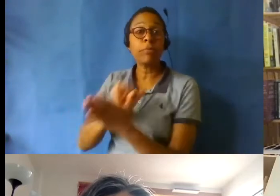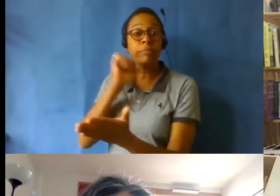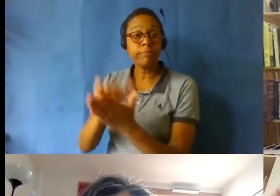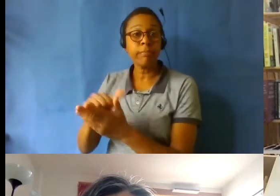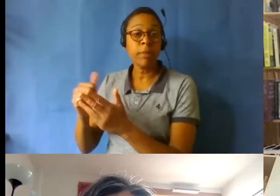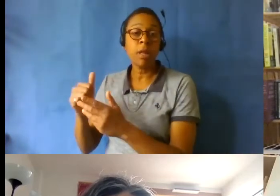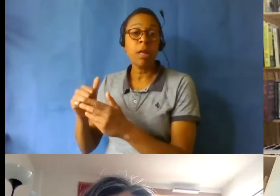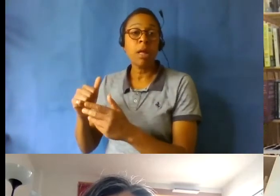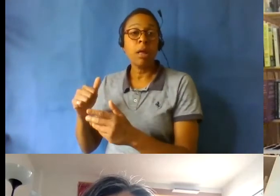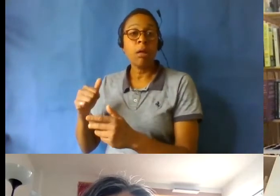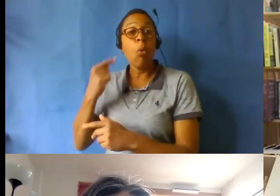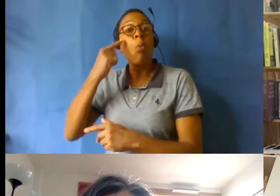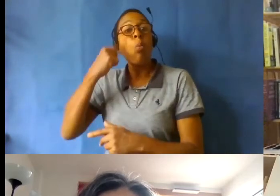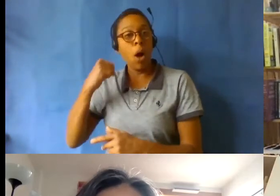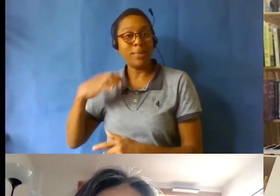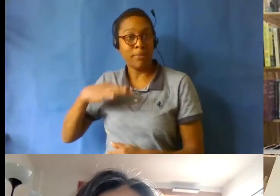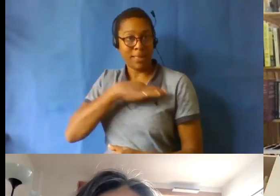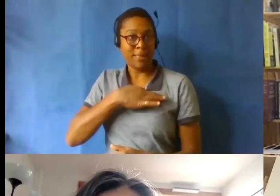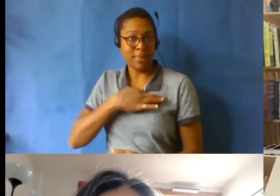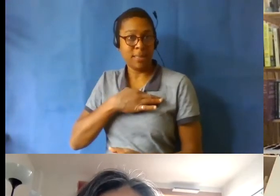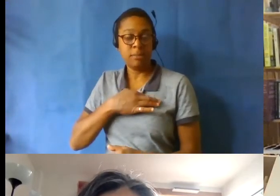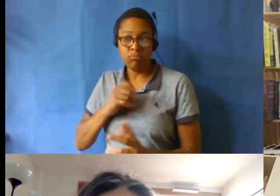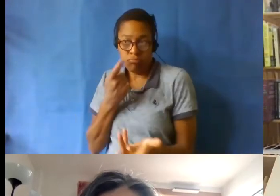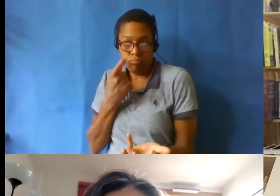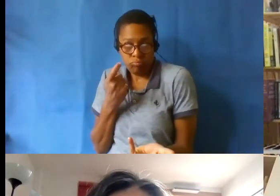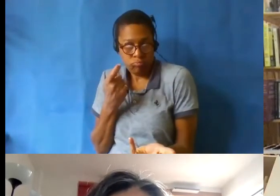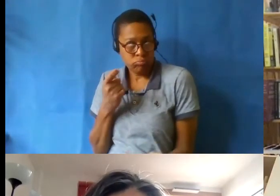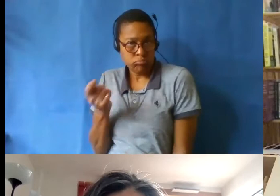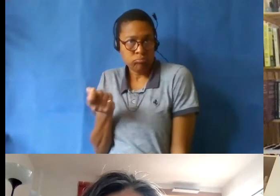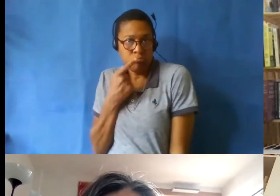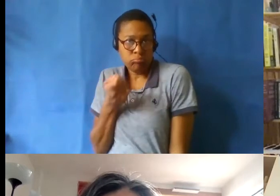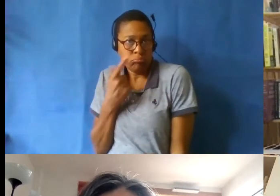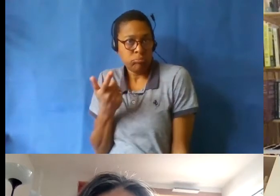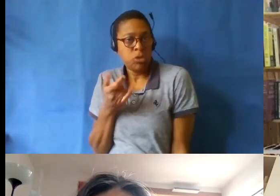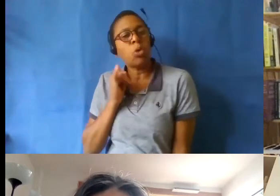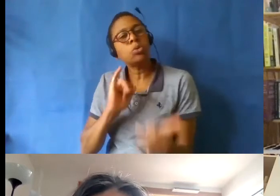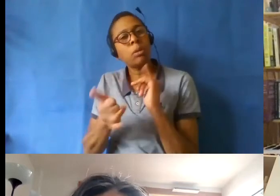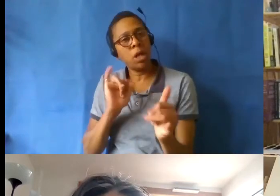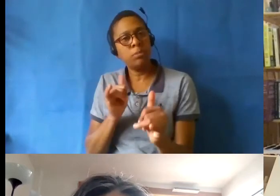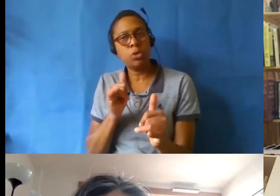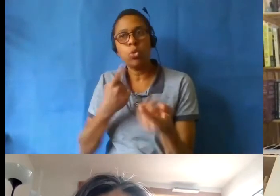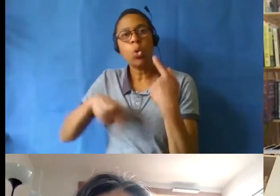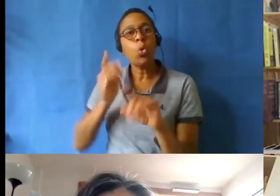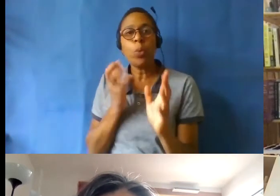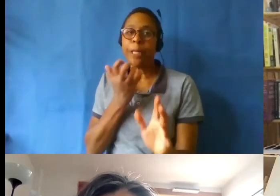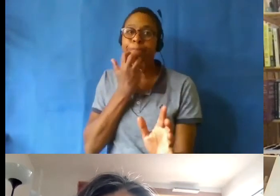since institutions are constructed through it as well so sometimes in the form of evidence sometimes because there are no other options sometimes to